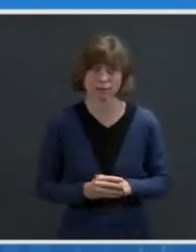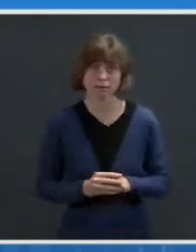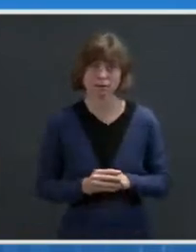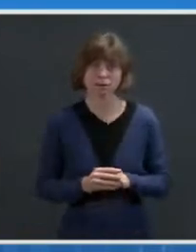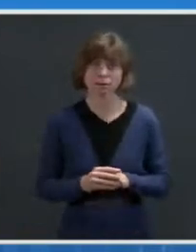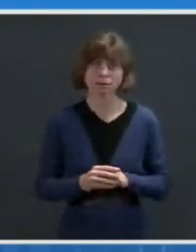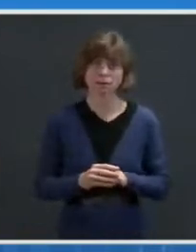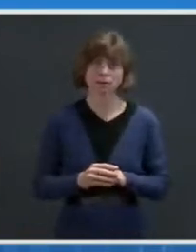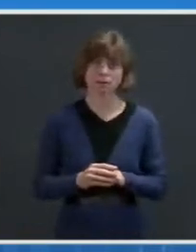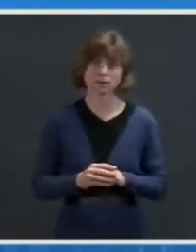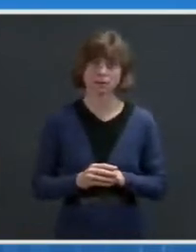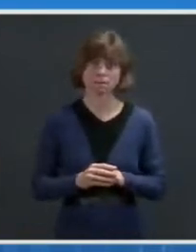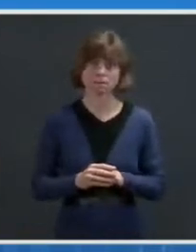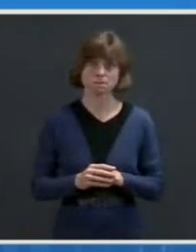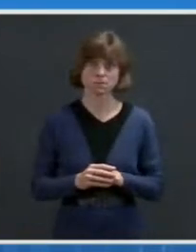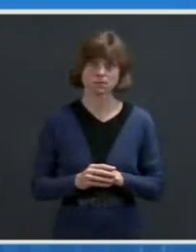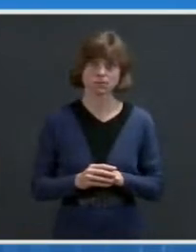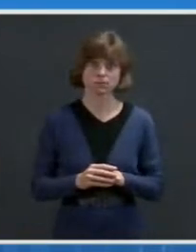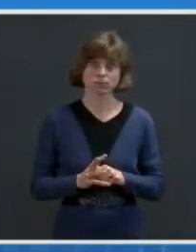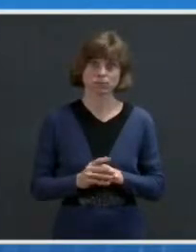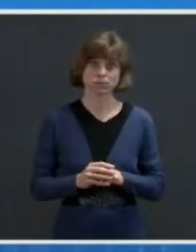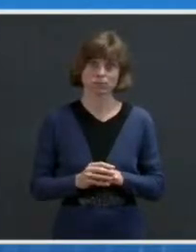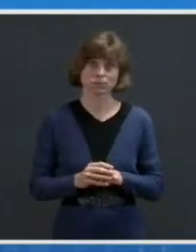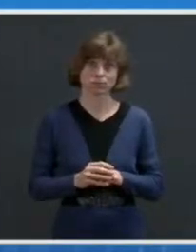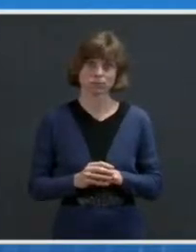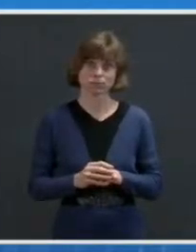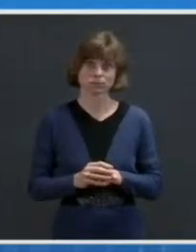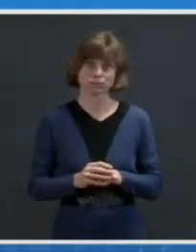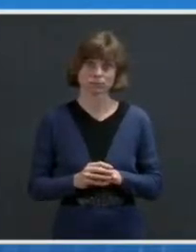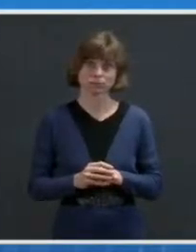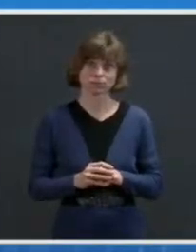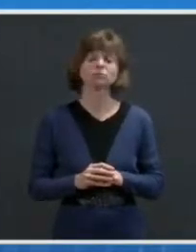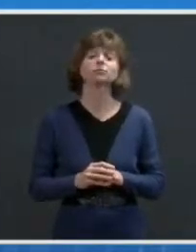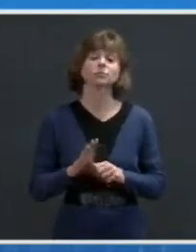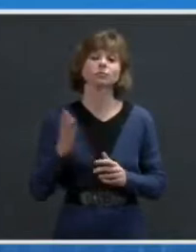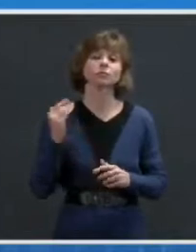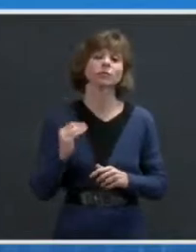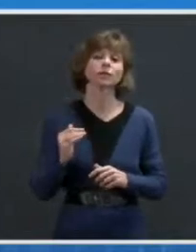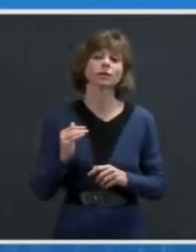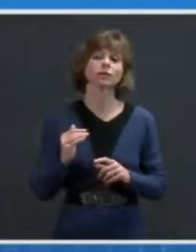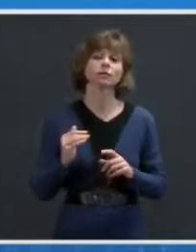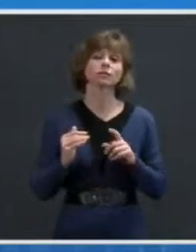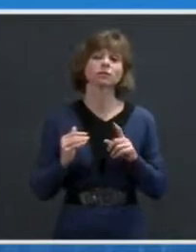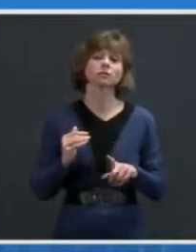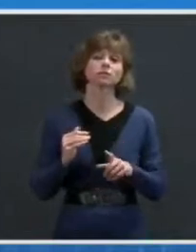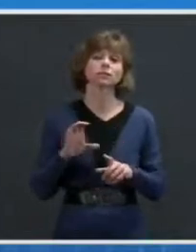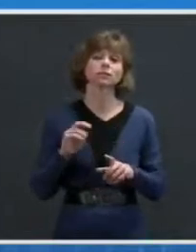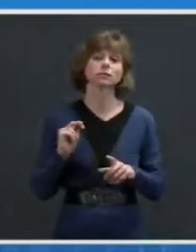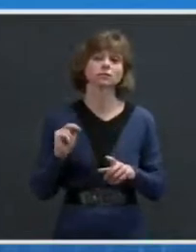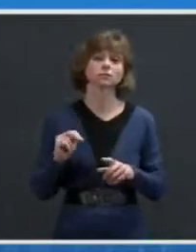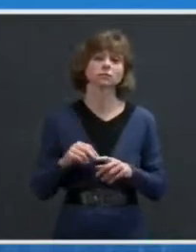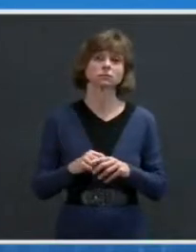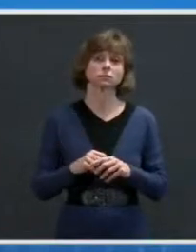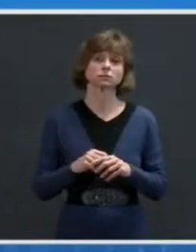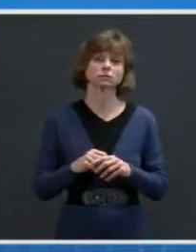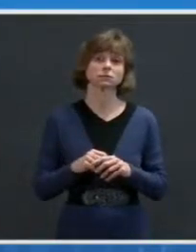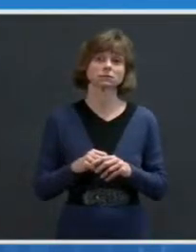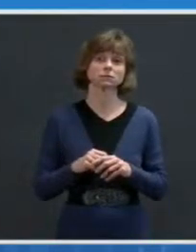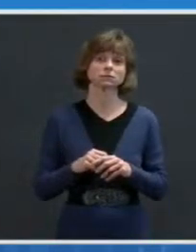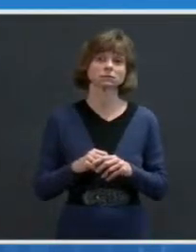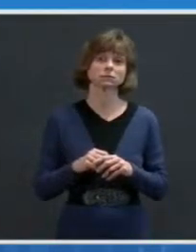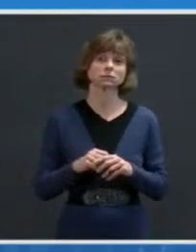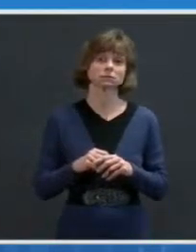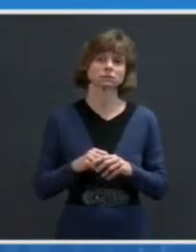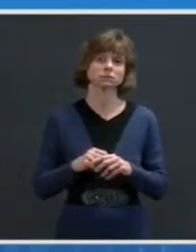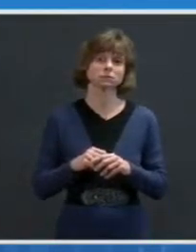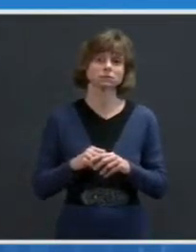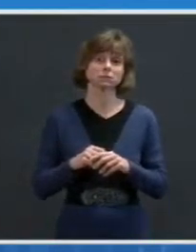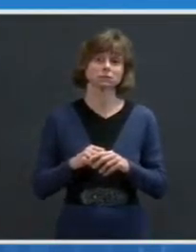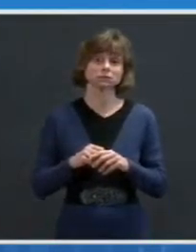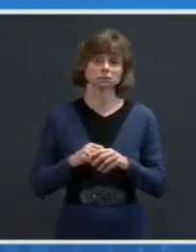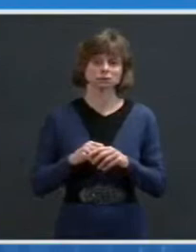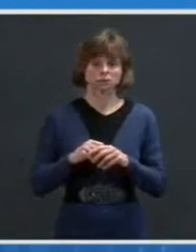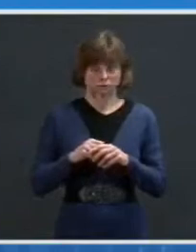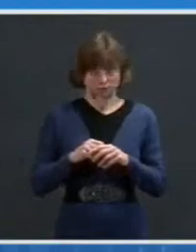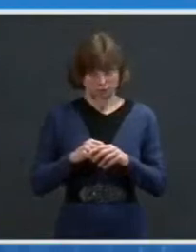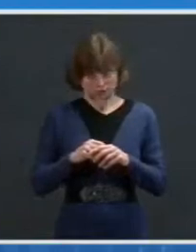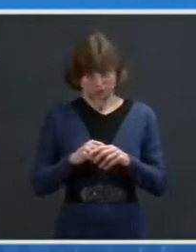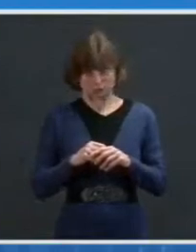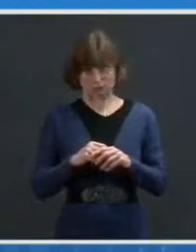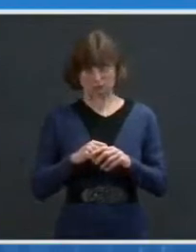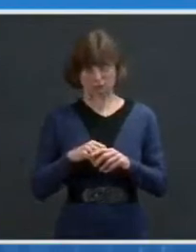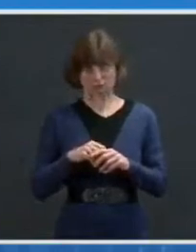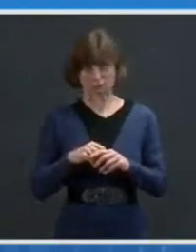PROBABLY HOW ALL THIS STARTED.